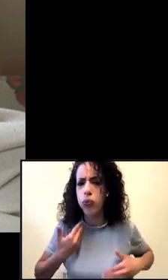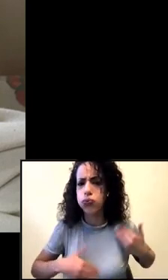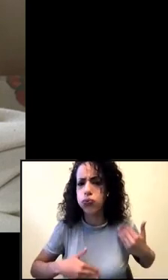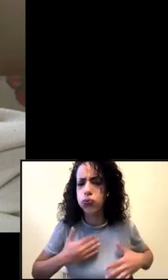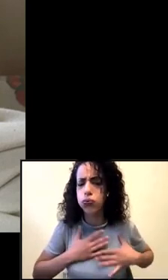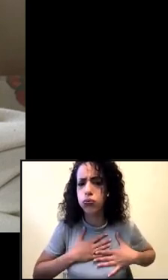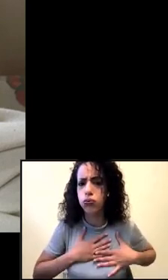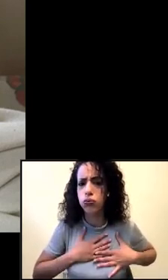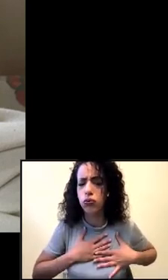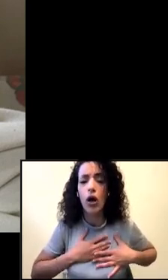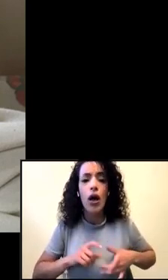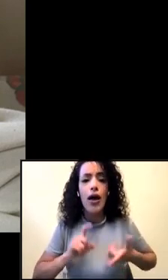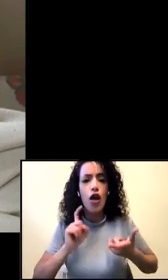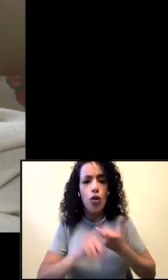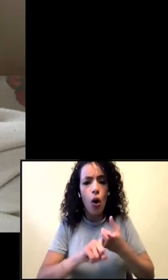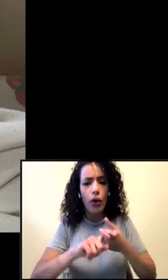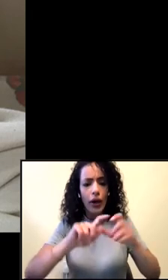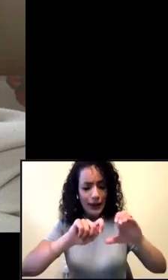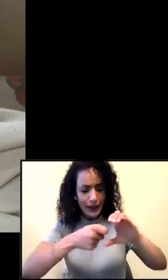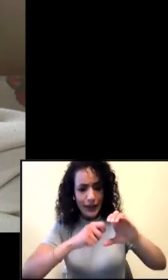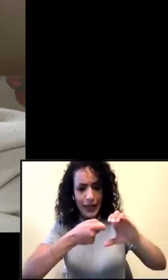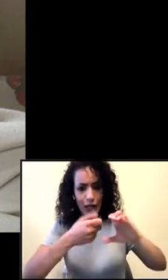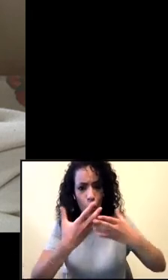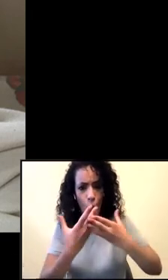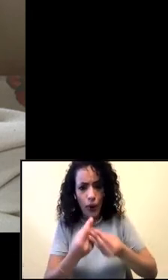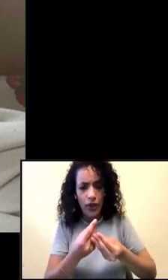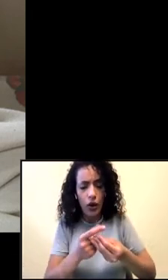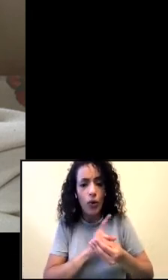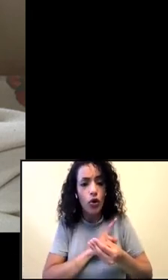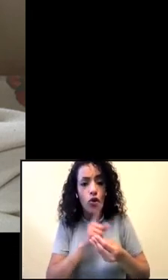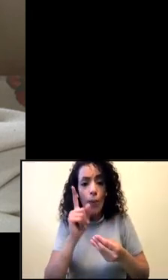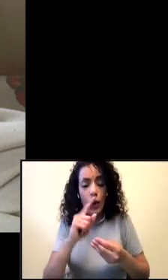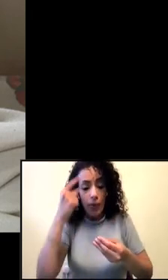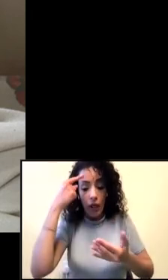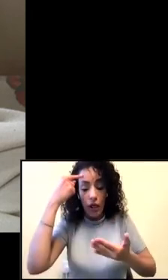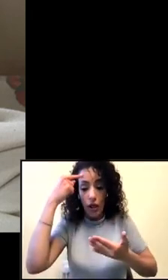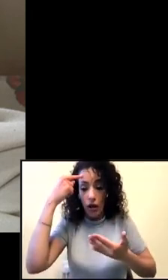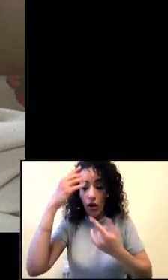Because some people just weren't convinced that an event like partition, which would vivisect